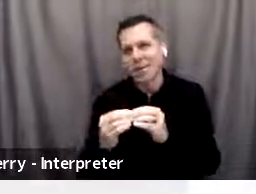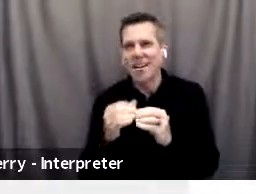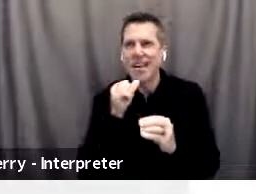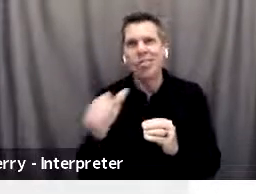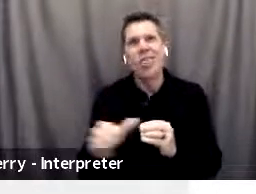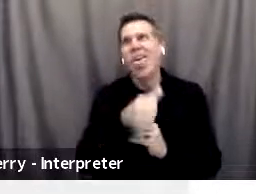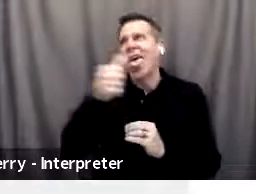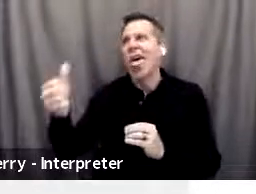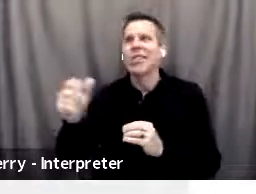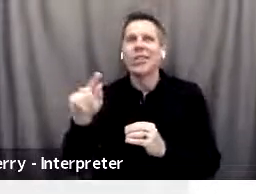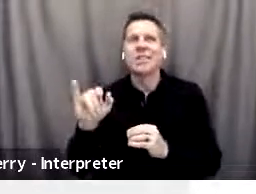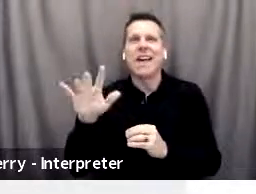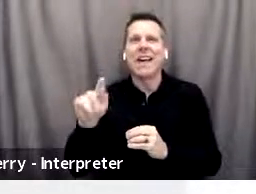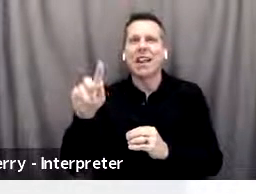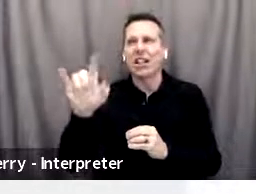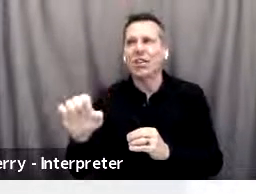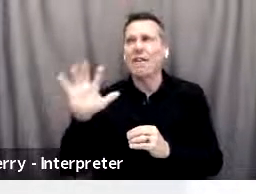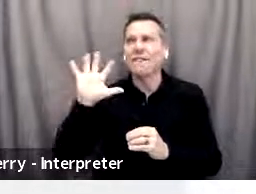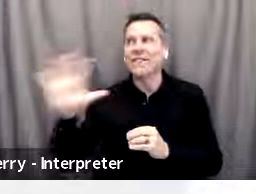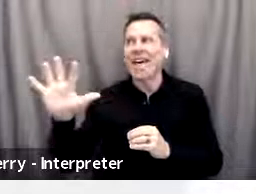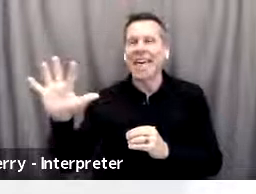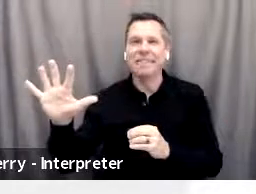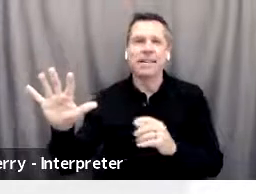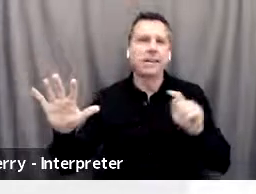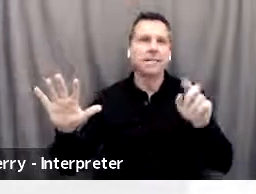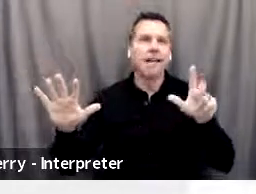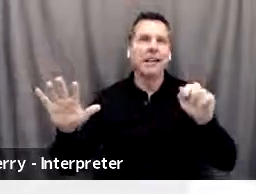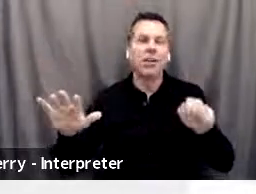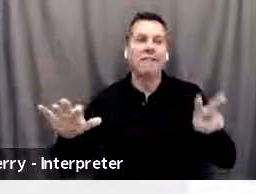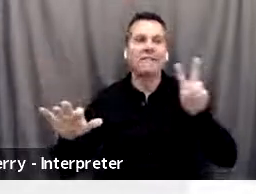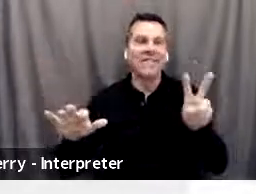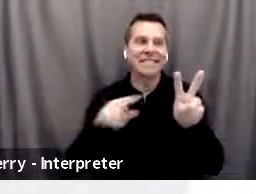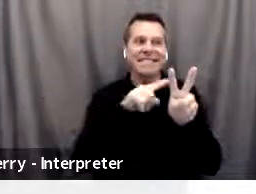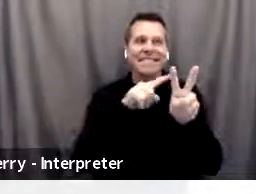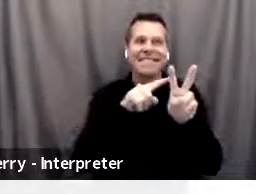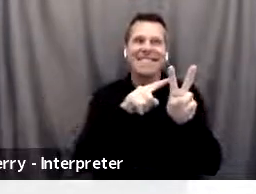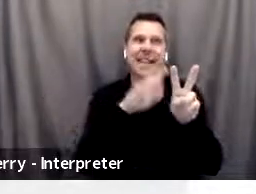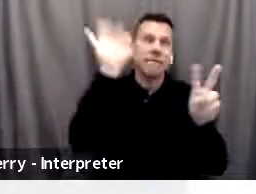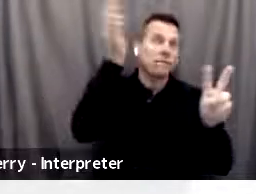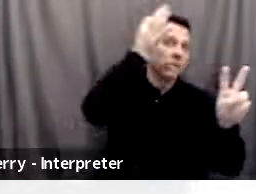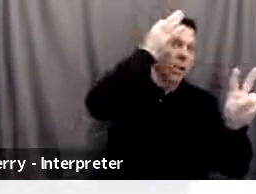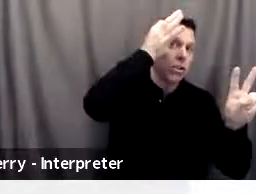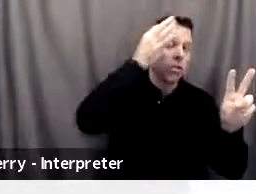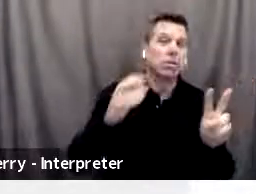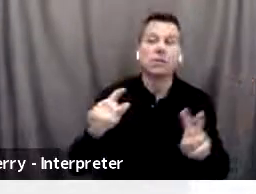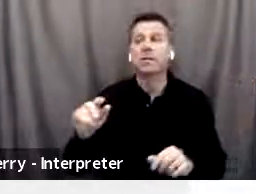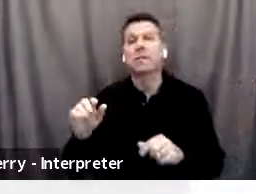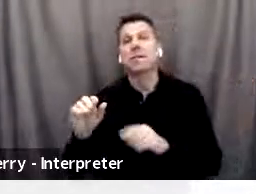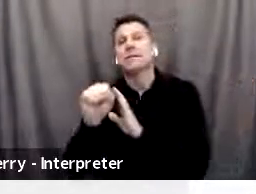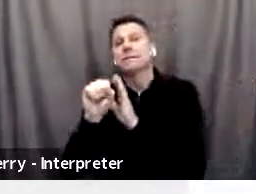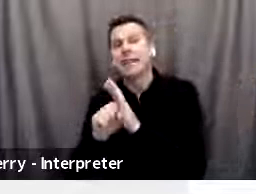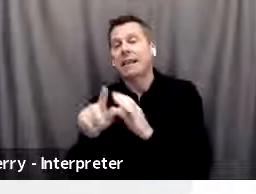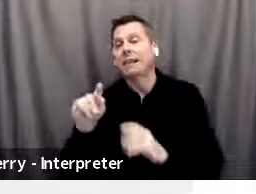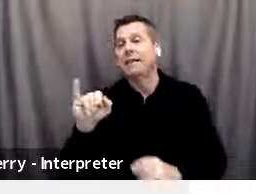title five that governs our work in California. This is the federal one with the Roman numeral five. And more specifically, we